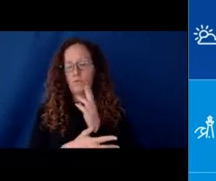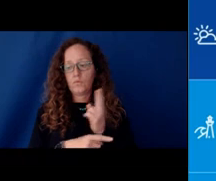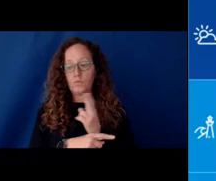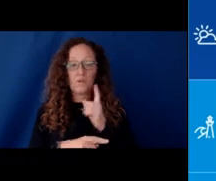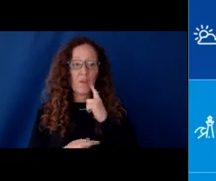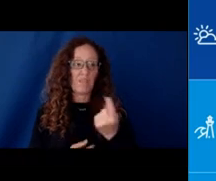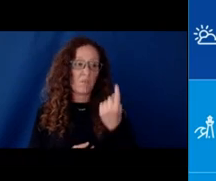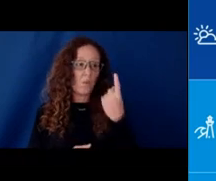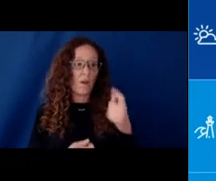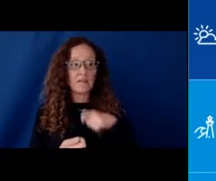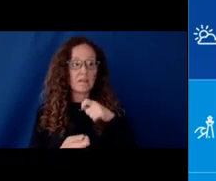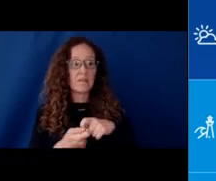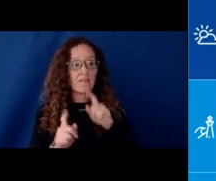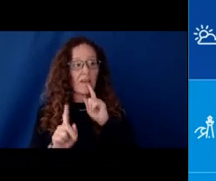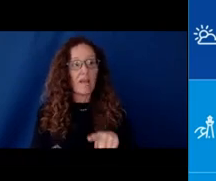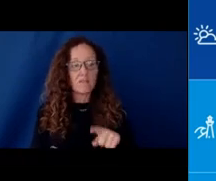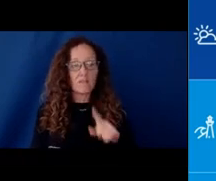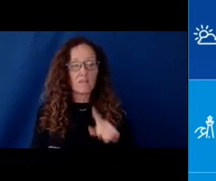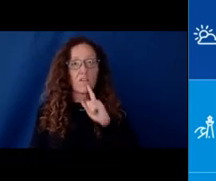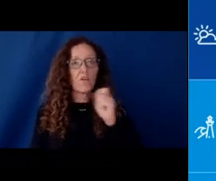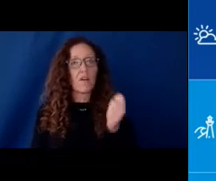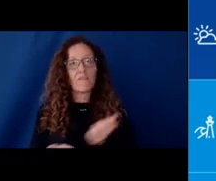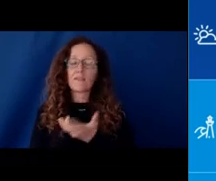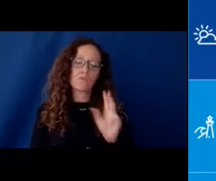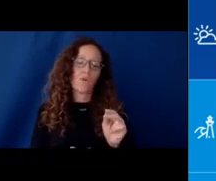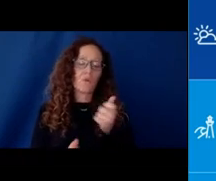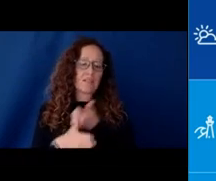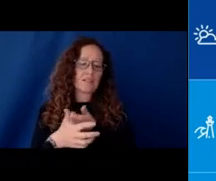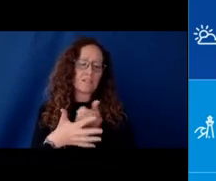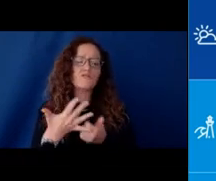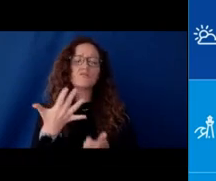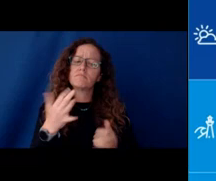based on user needs. Each of these tools plays an important role in communicating